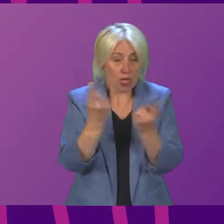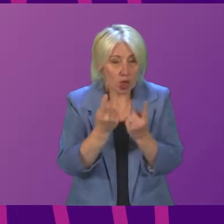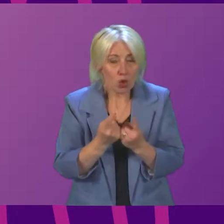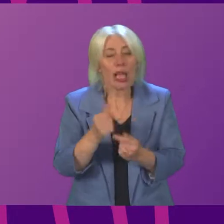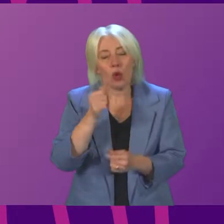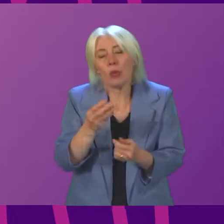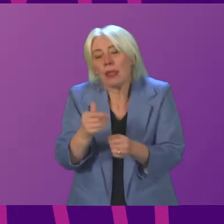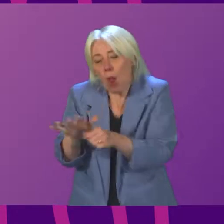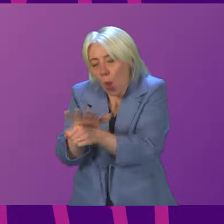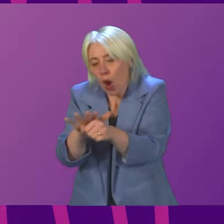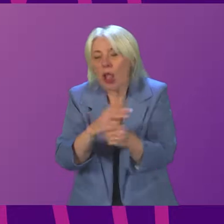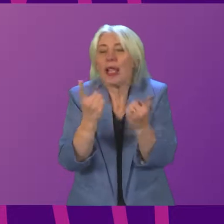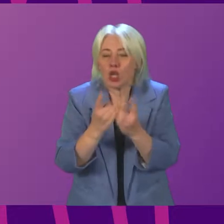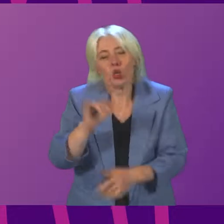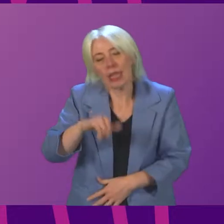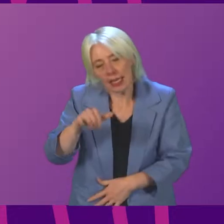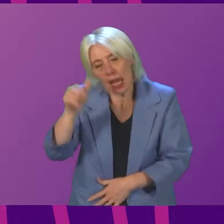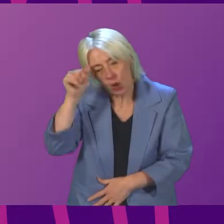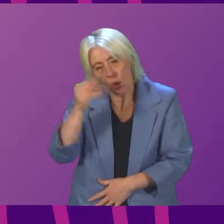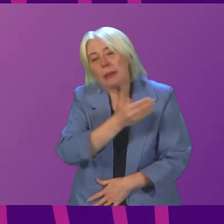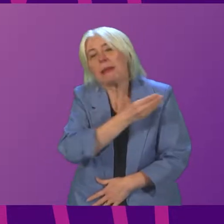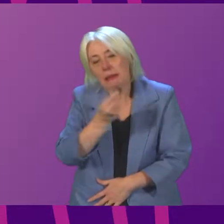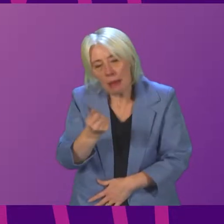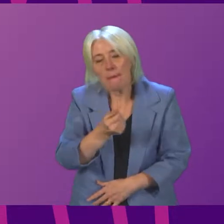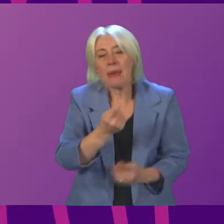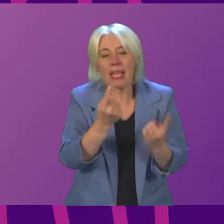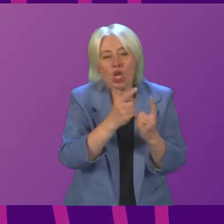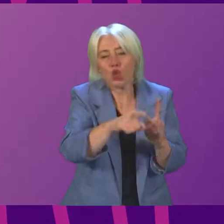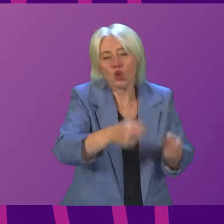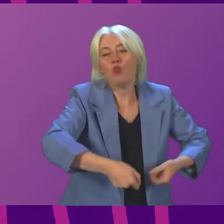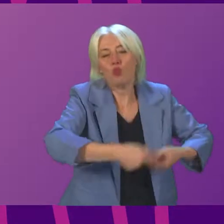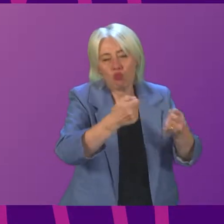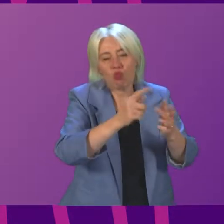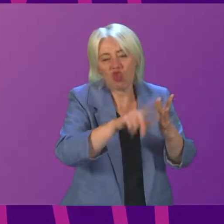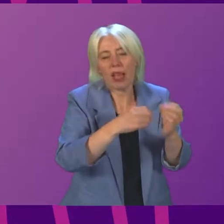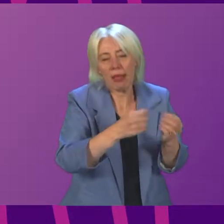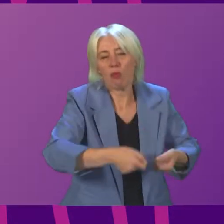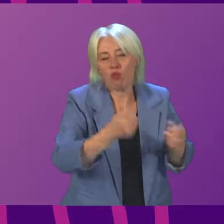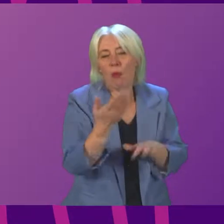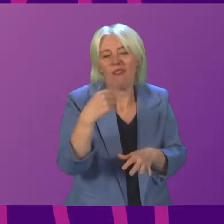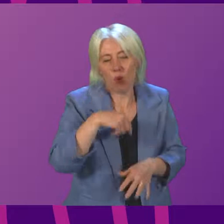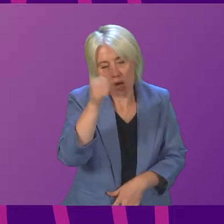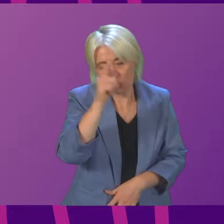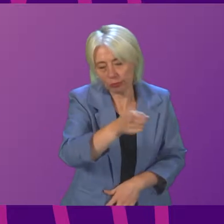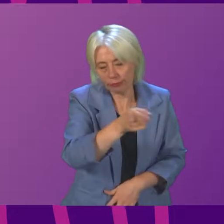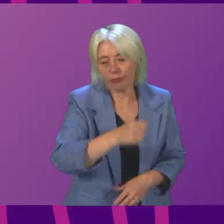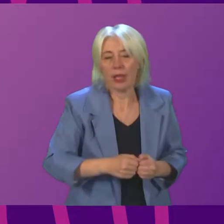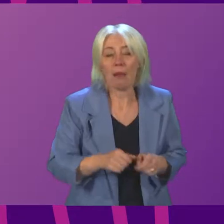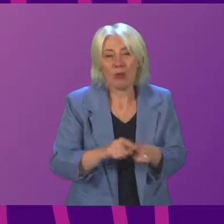problems, and I note the problems that Ms Baillie has raised previously. I say to her and other